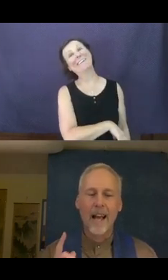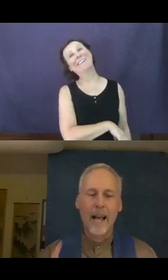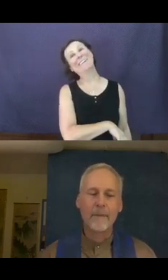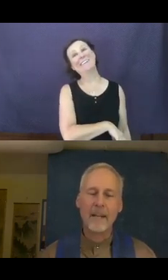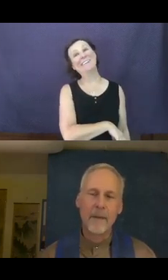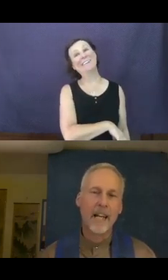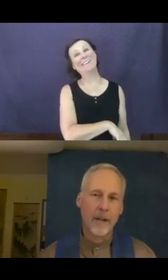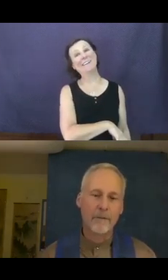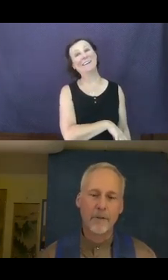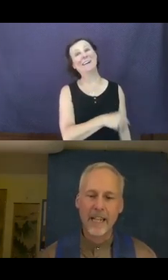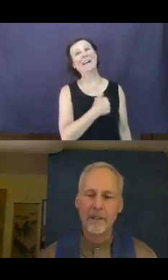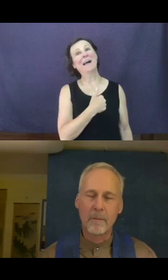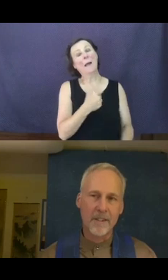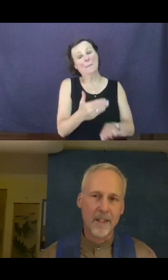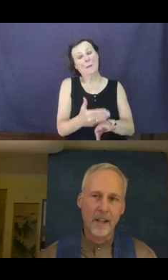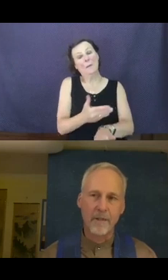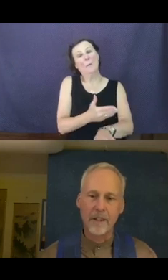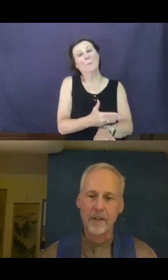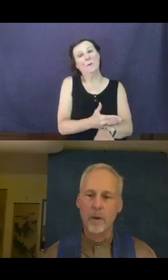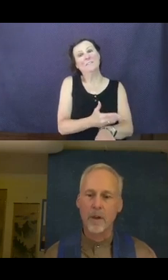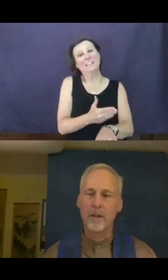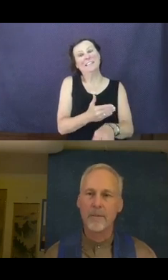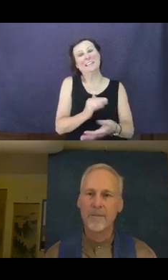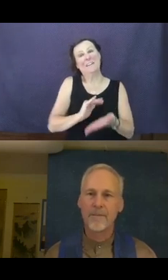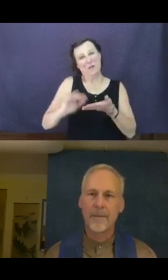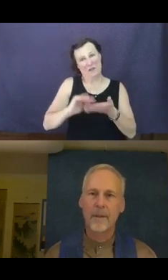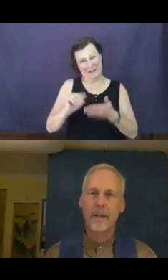I'm getting better at forgiving myself and the world,